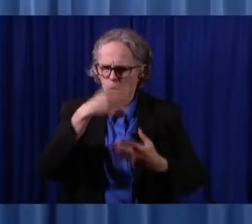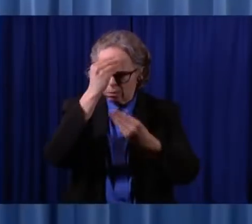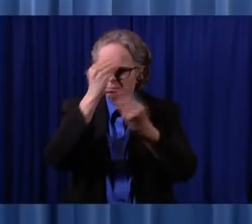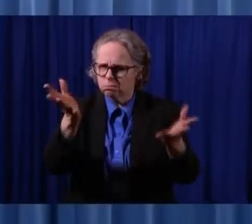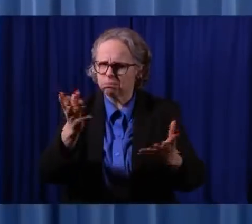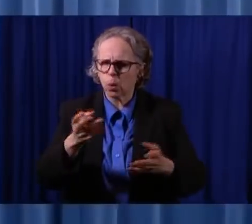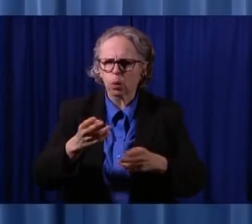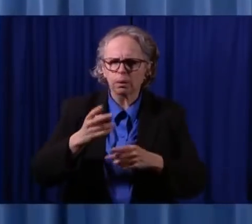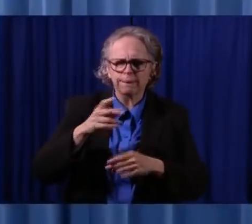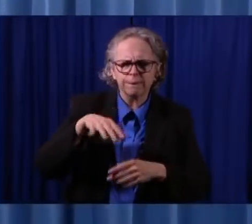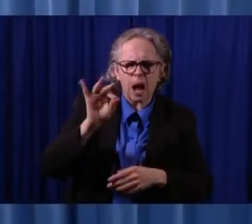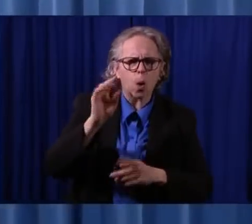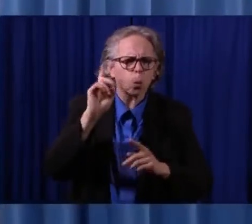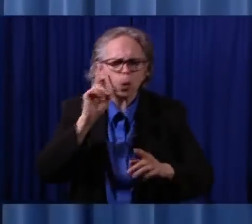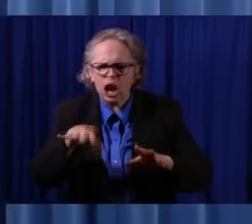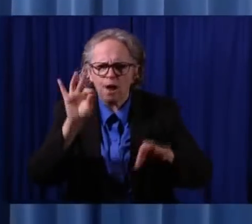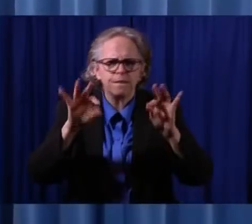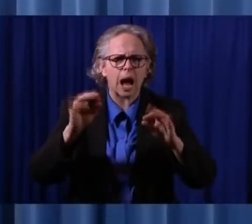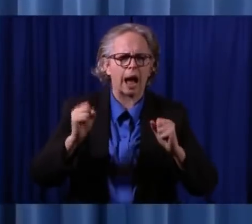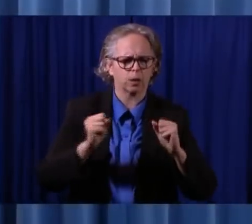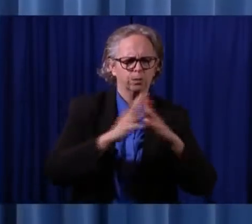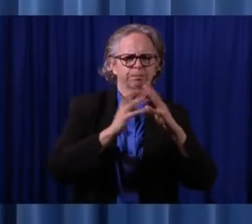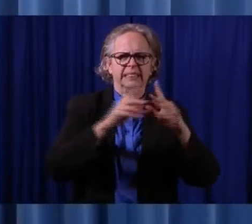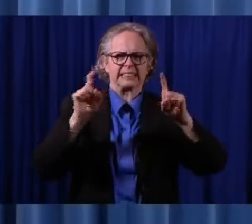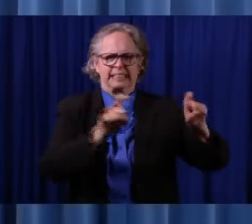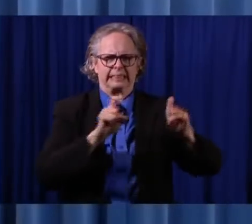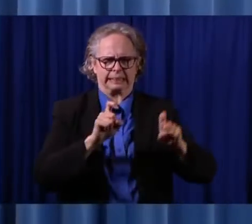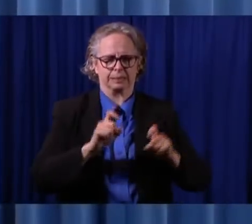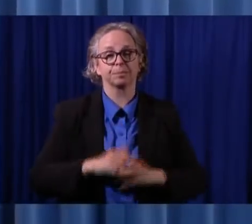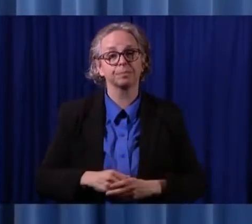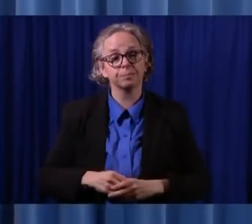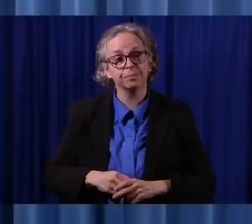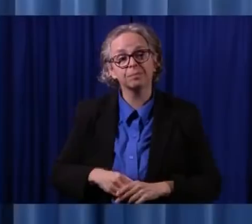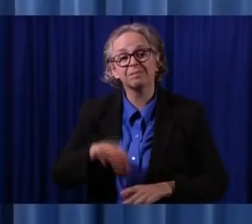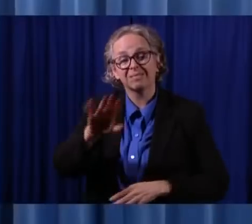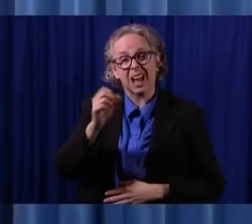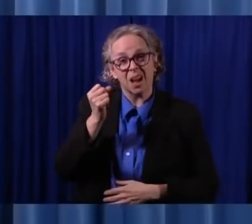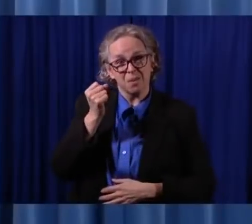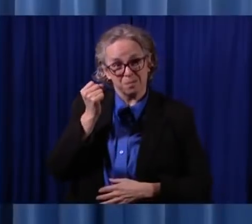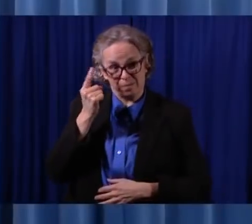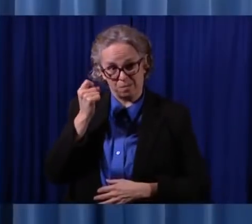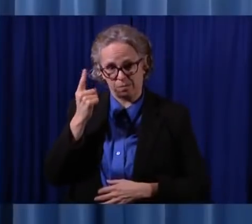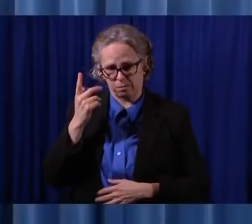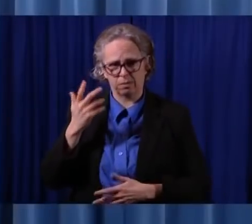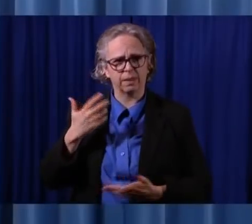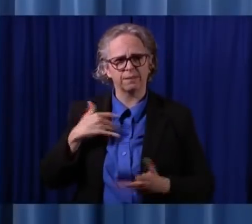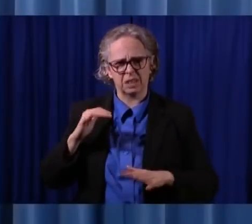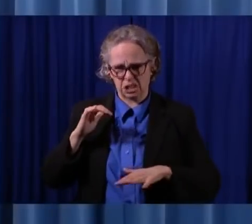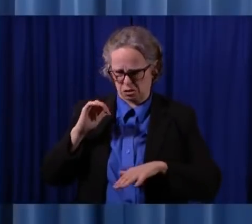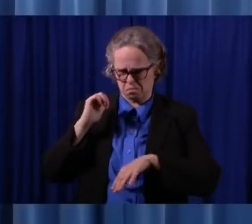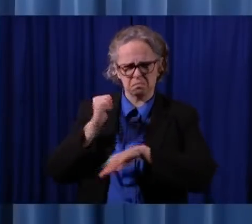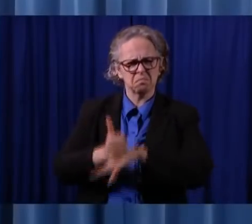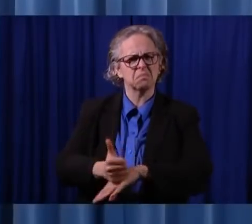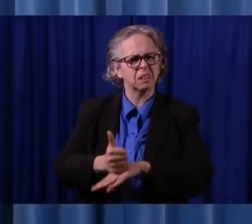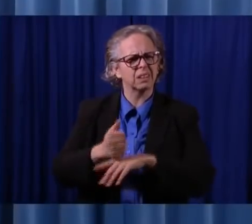CLOSE TO WHERE THEY LIVE. WE WILL BE HAVING THOSE ANNOUNCEMENTS AS WE MOVE FORWARD